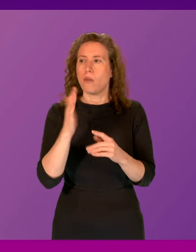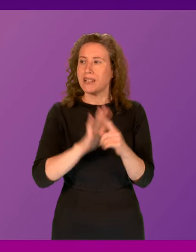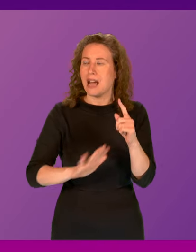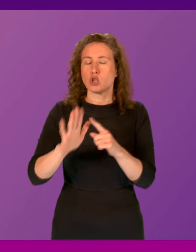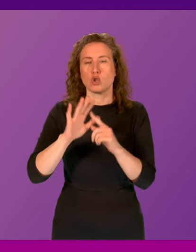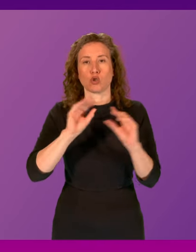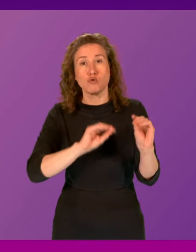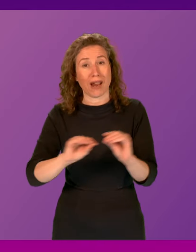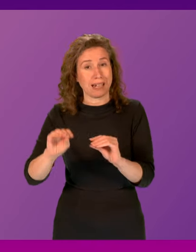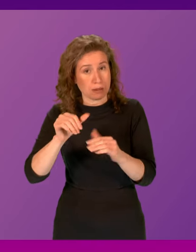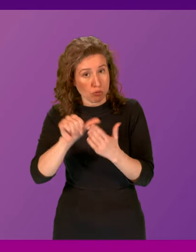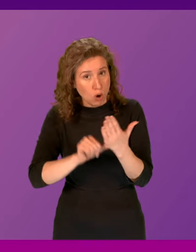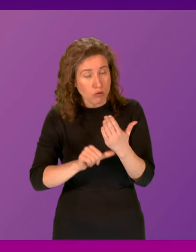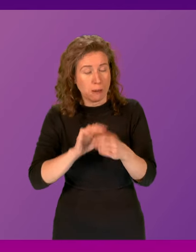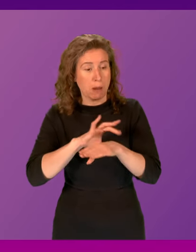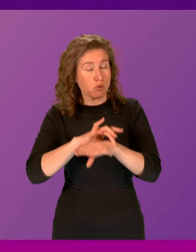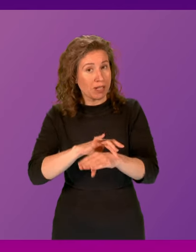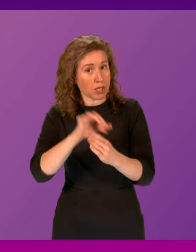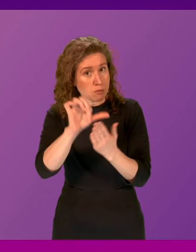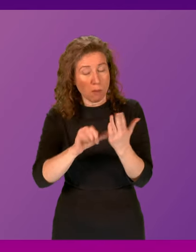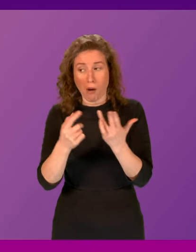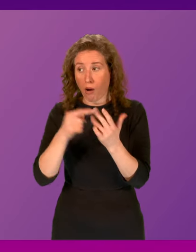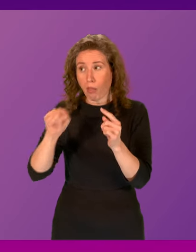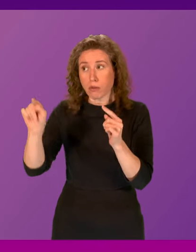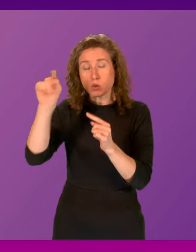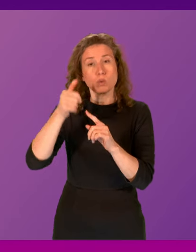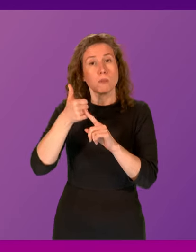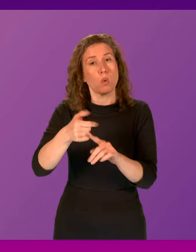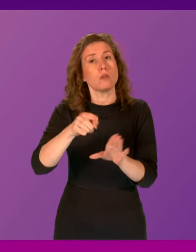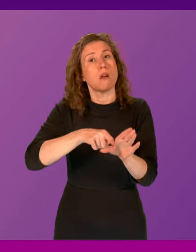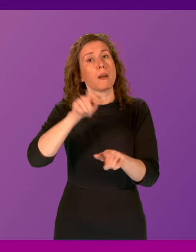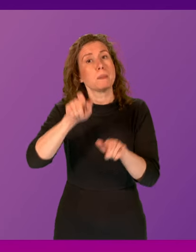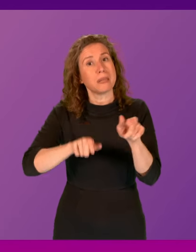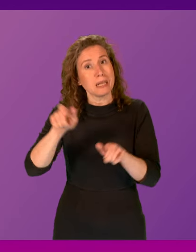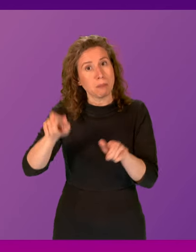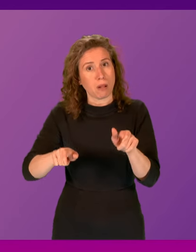and the many others that are supporting our young people during these challenging times.